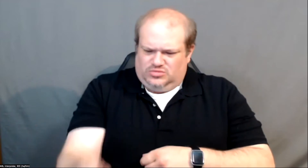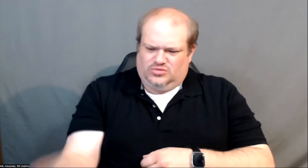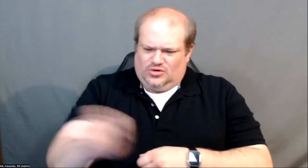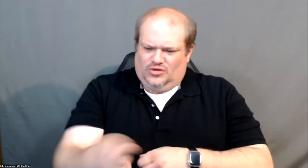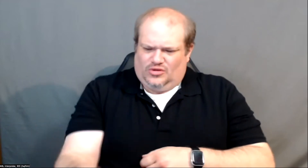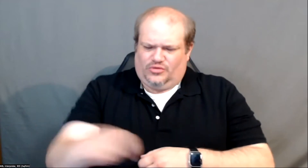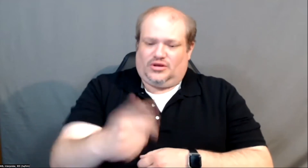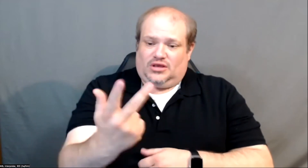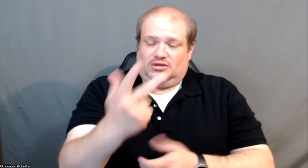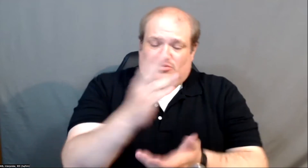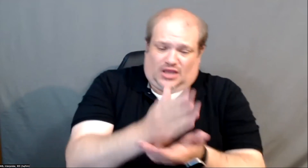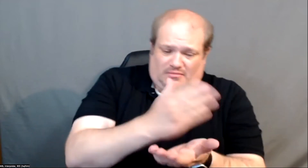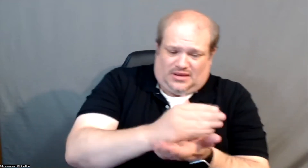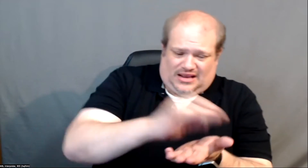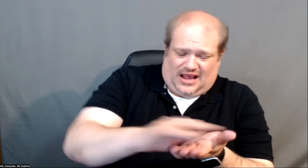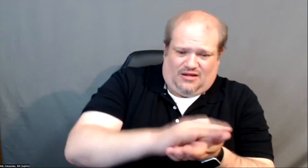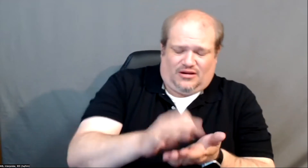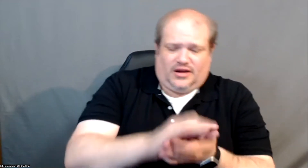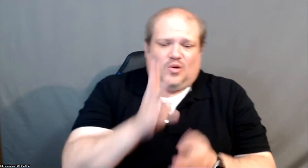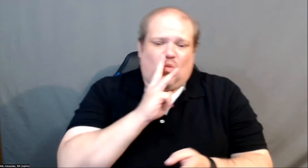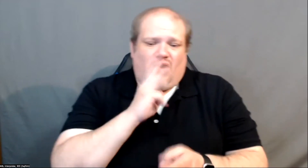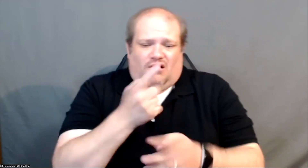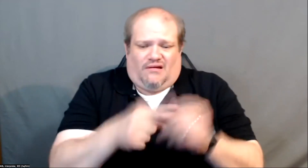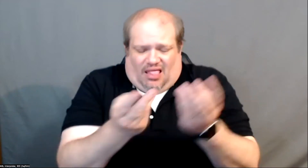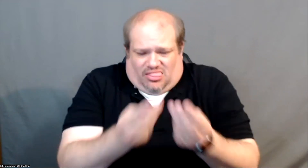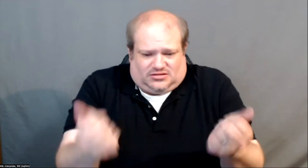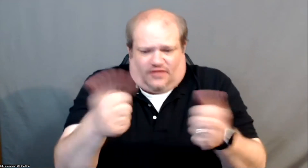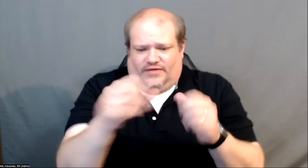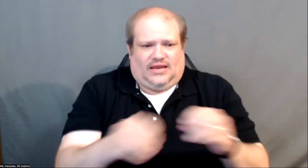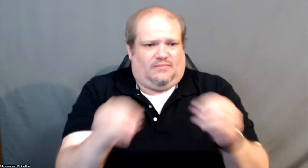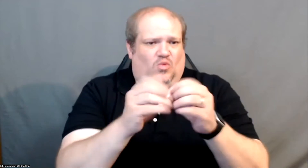after five and the water can’t take it anymore— you can’t take it anymore. Keep stirring